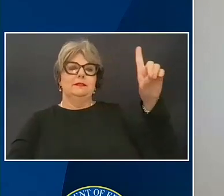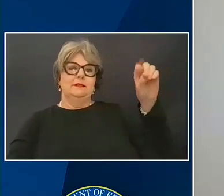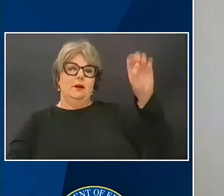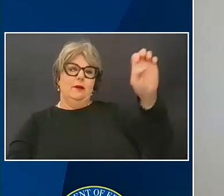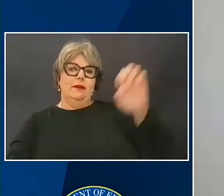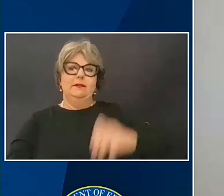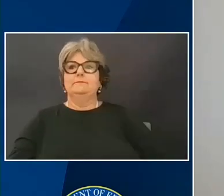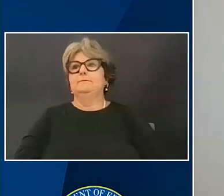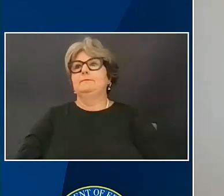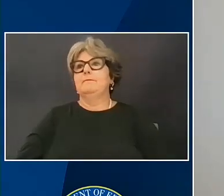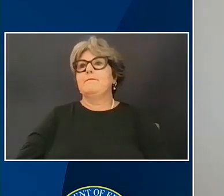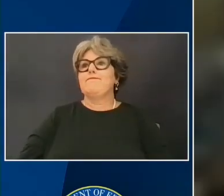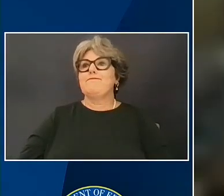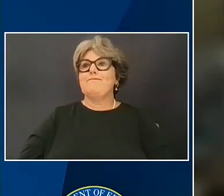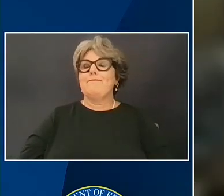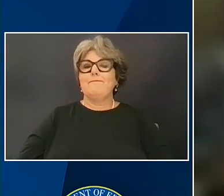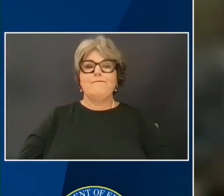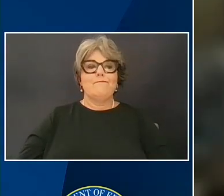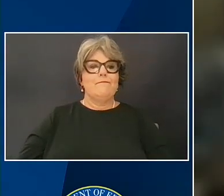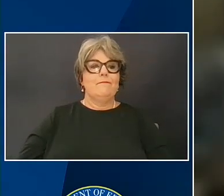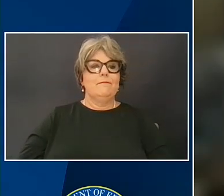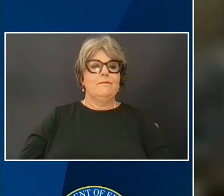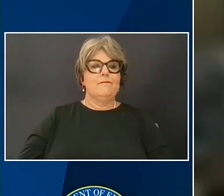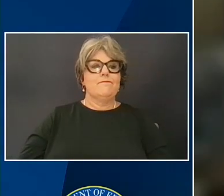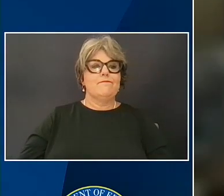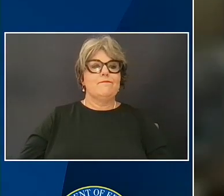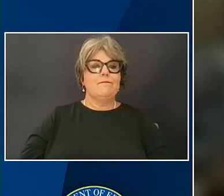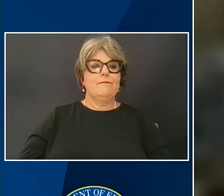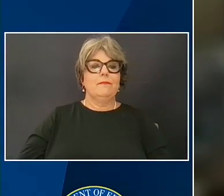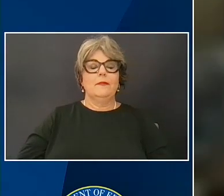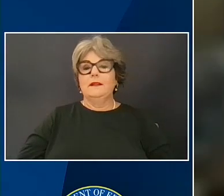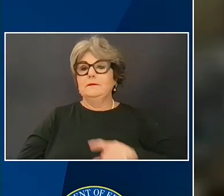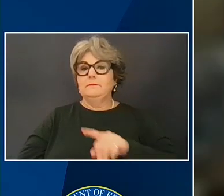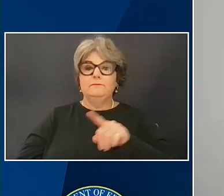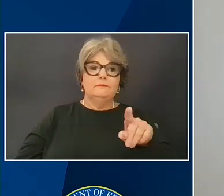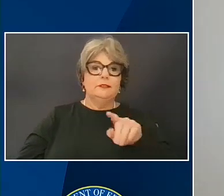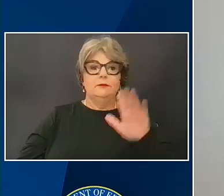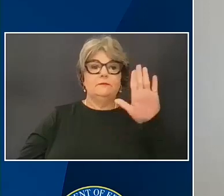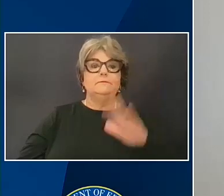Denise's hand is also up. I don't know if she wants to weigh in. I'll let Denise go first.